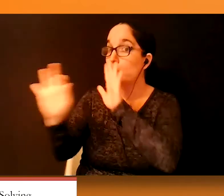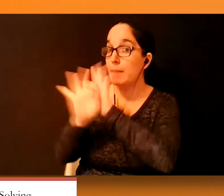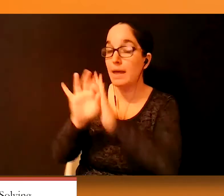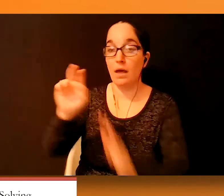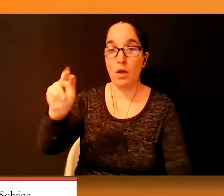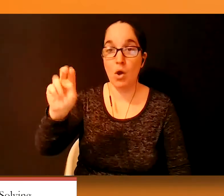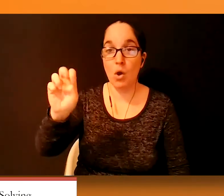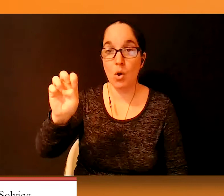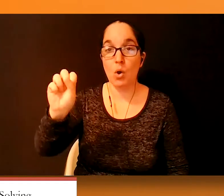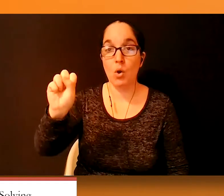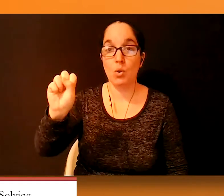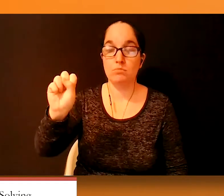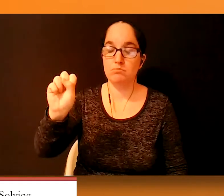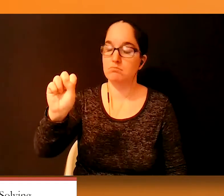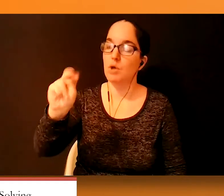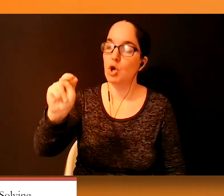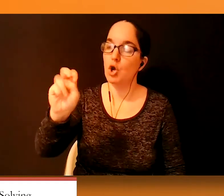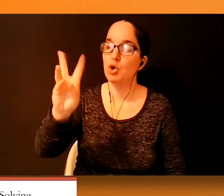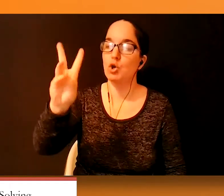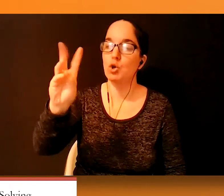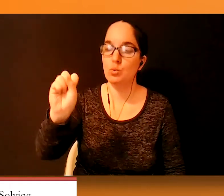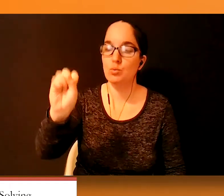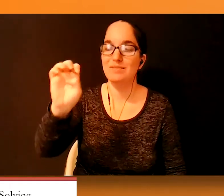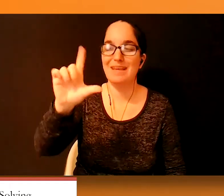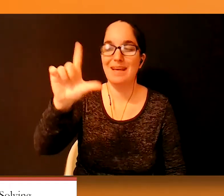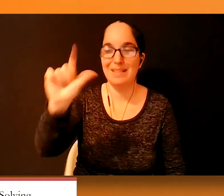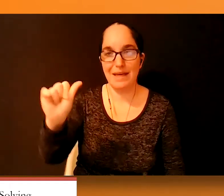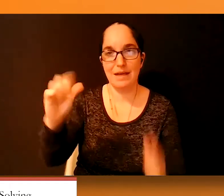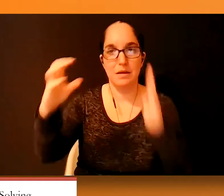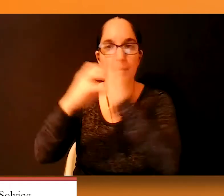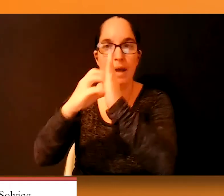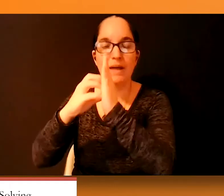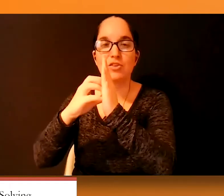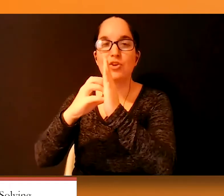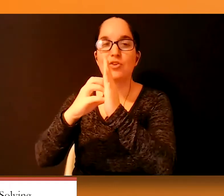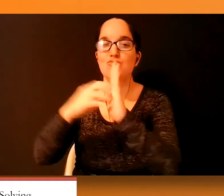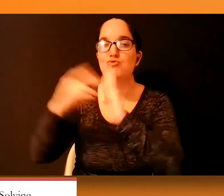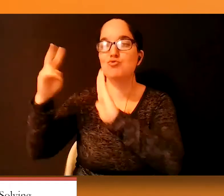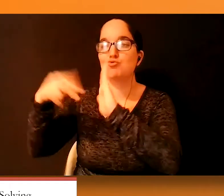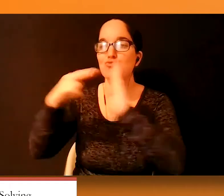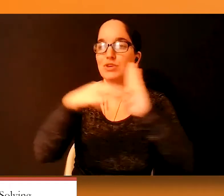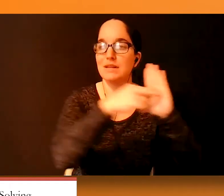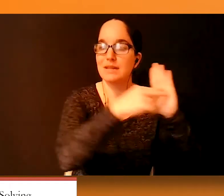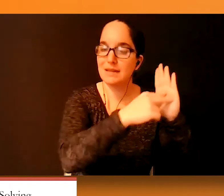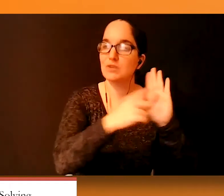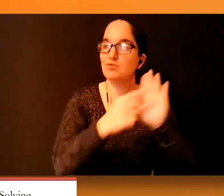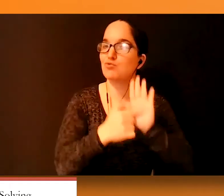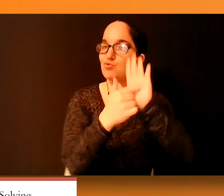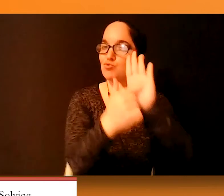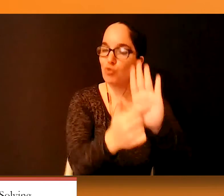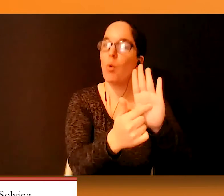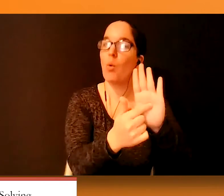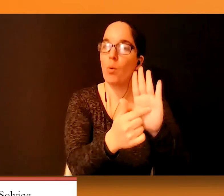while you're in the classroom. So, maybe you pull up one of these passages from Newsela and you model for them how you would read it.